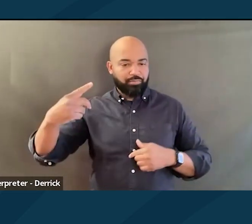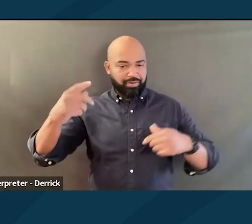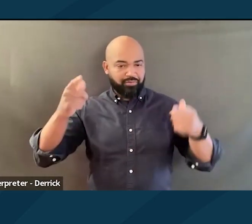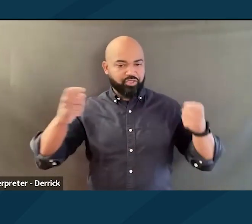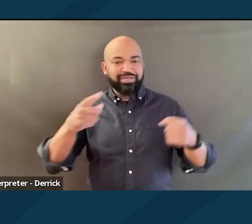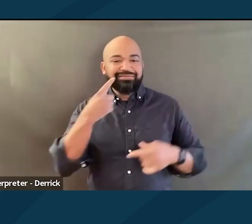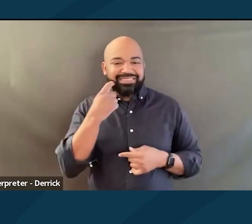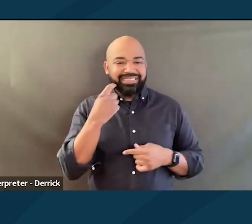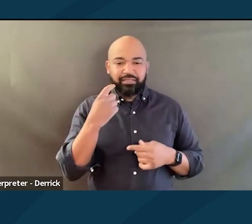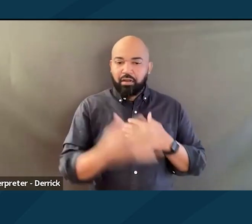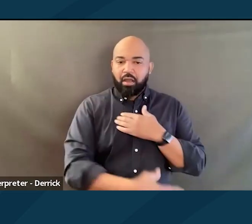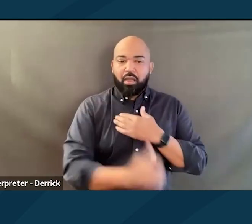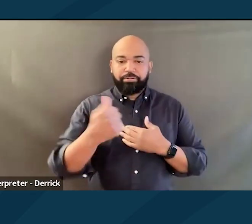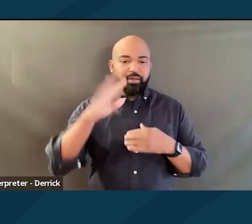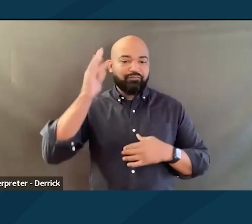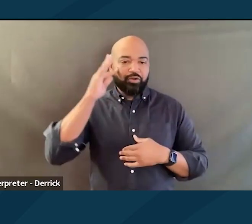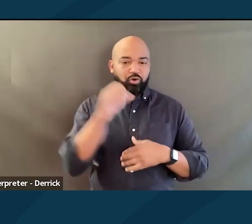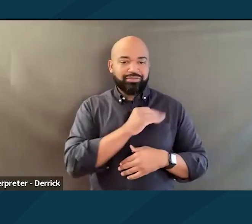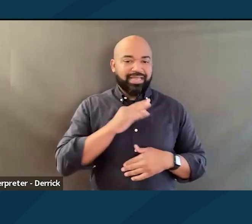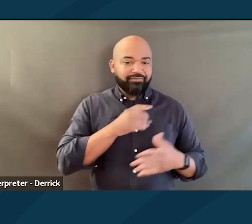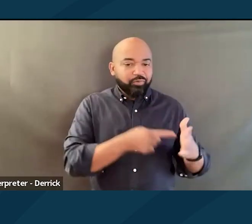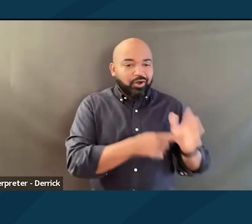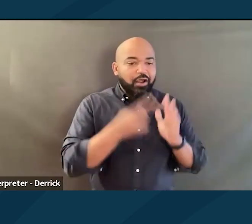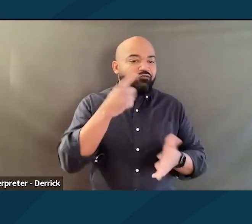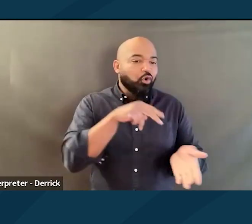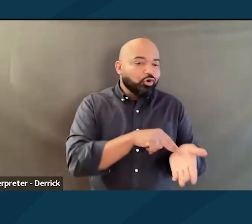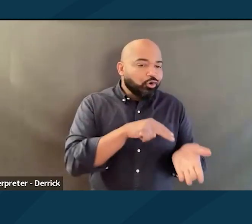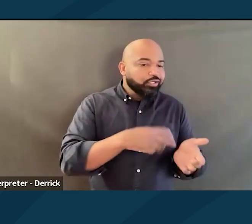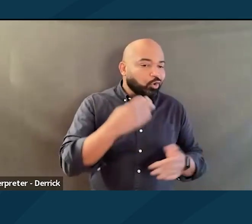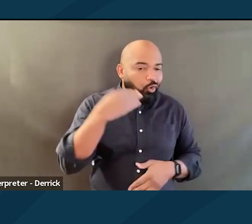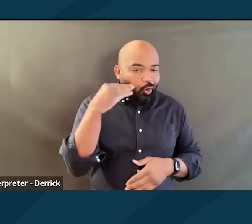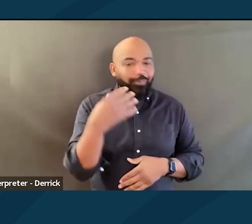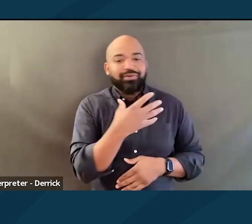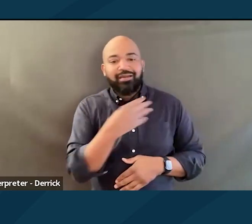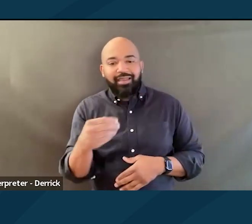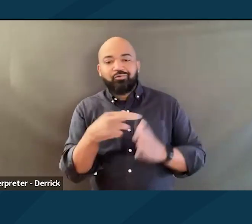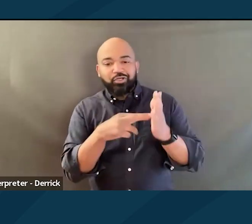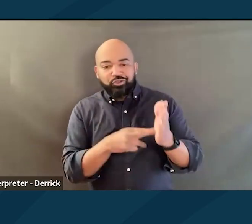guaranteeing a minimum amount of caring time for residents. But that's gone now.